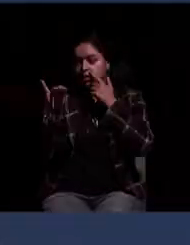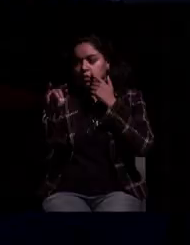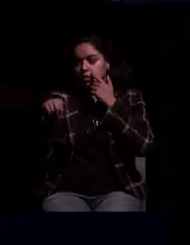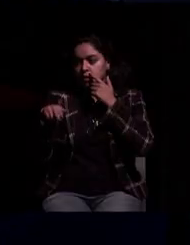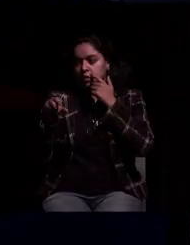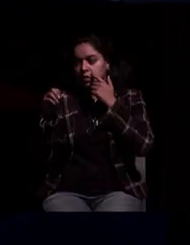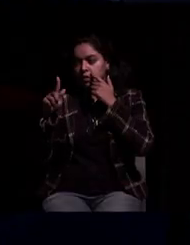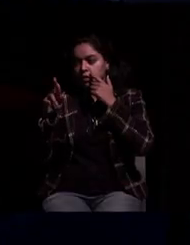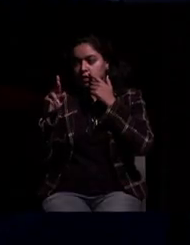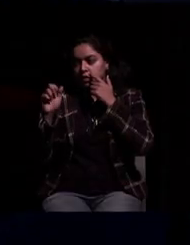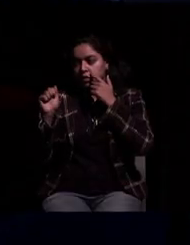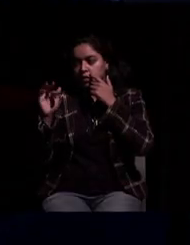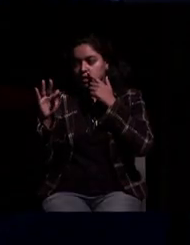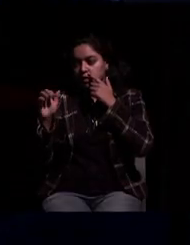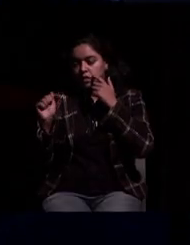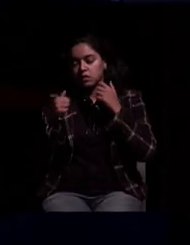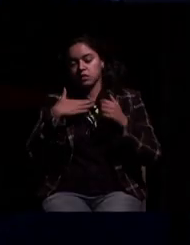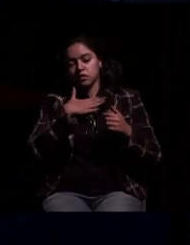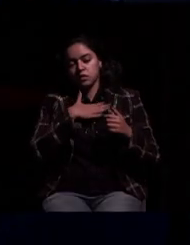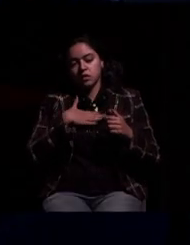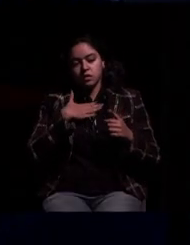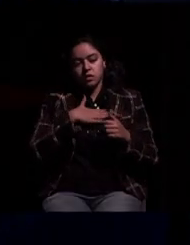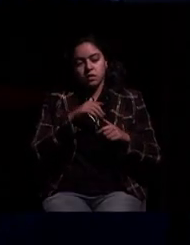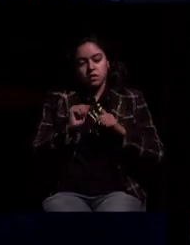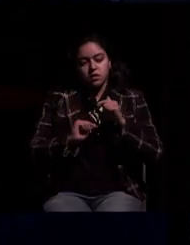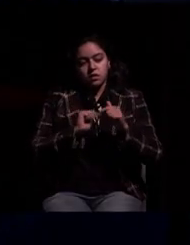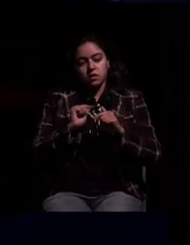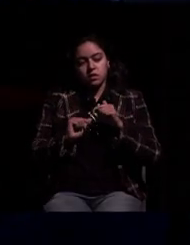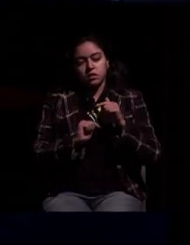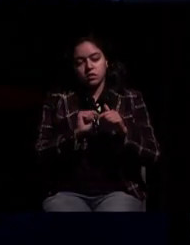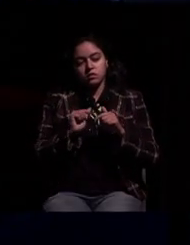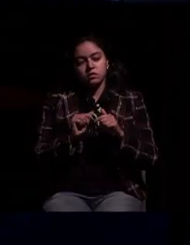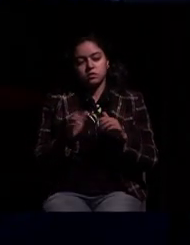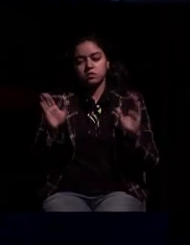and what I like to do, and presently as a professor,